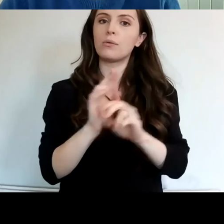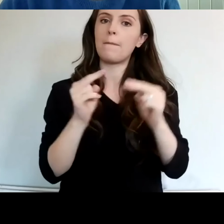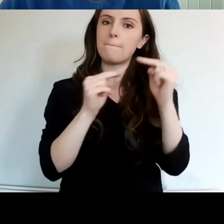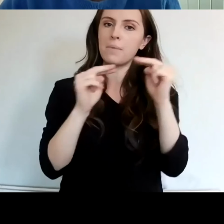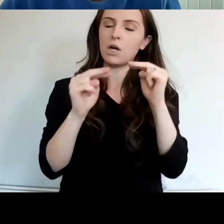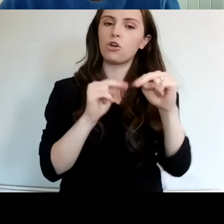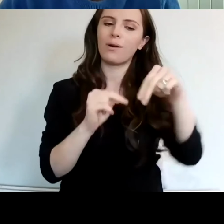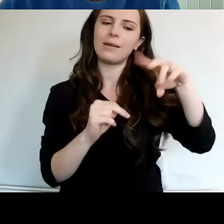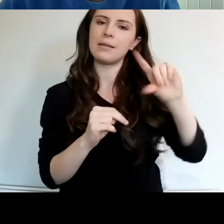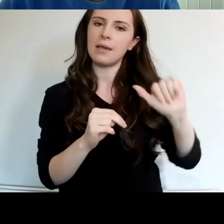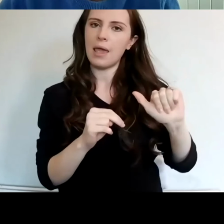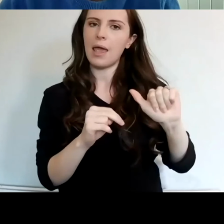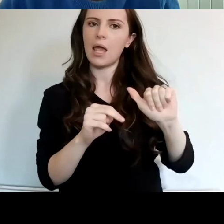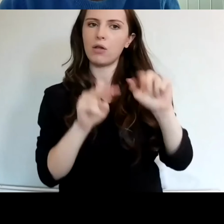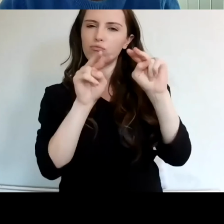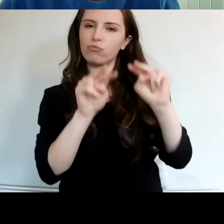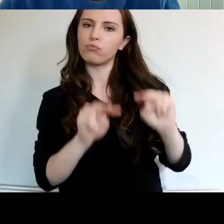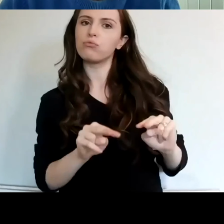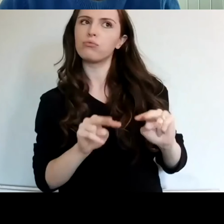and they are in line with the Disability Act.